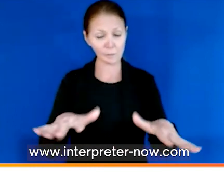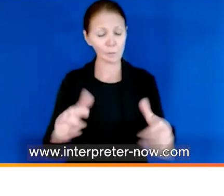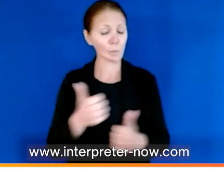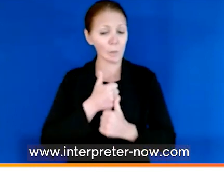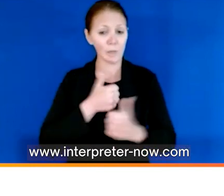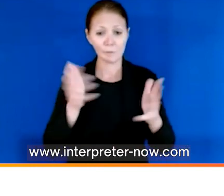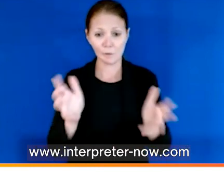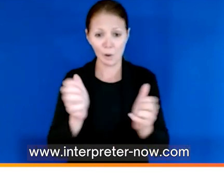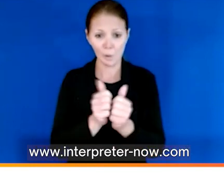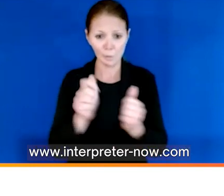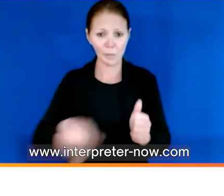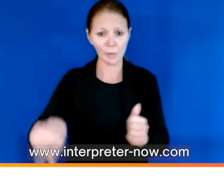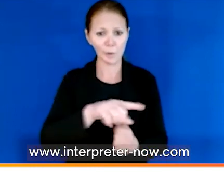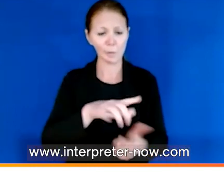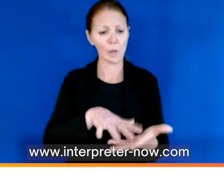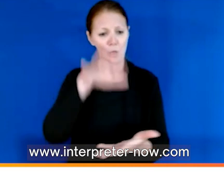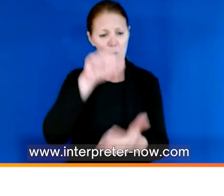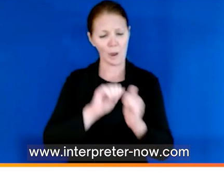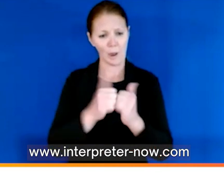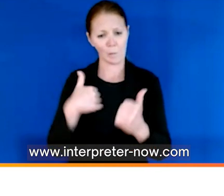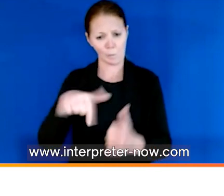you and learn how we might be able to partner together.